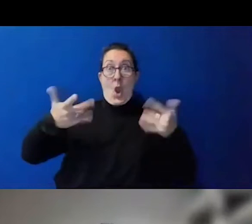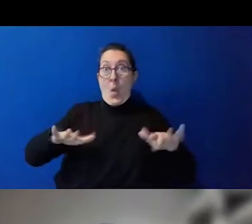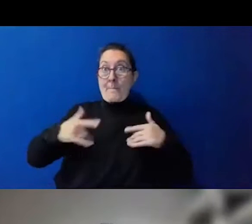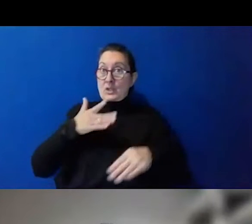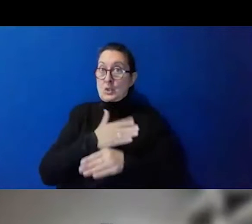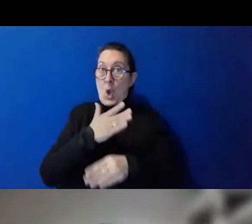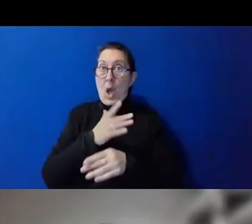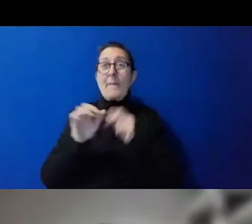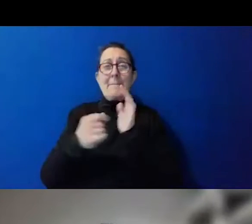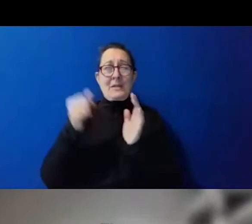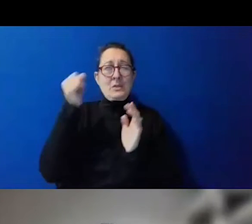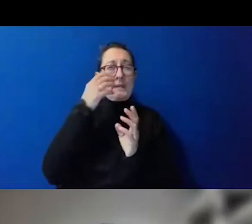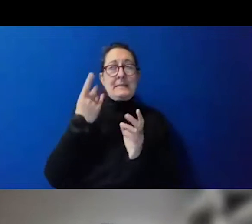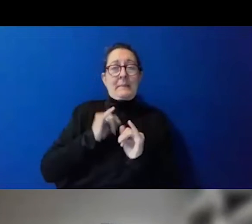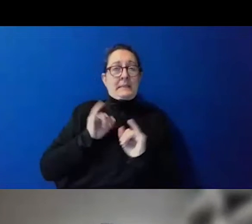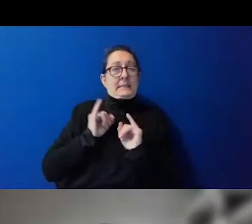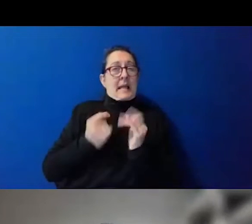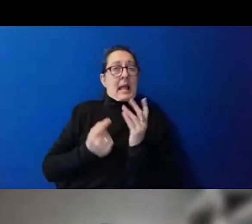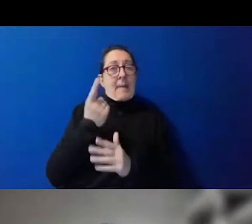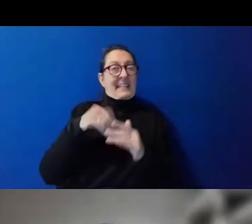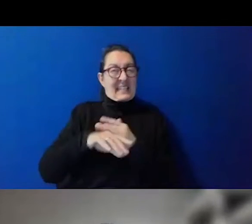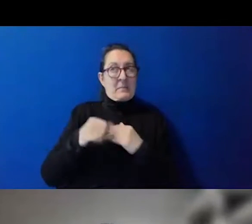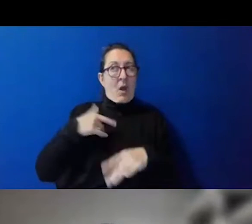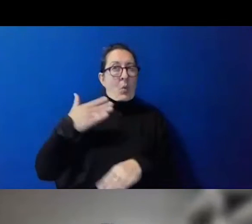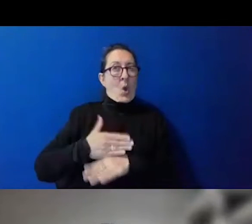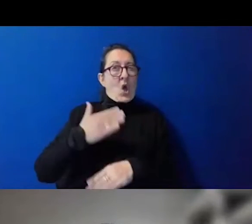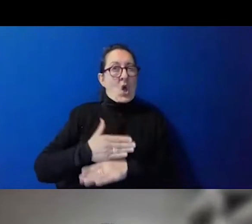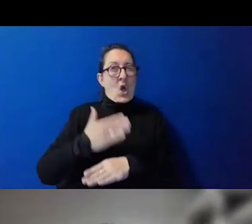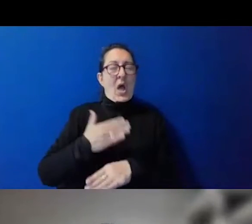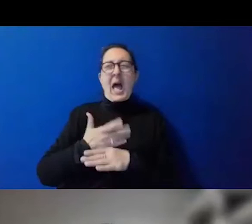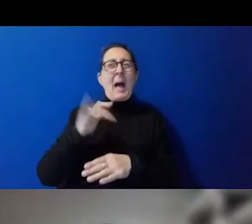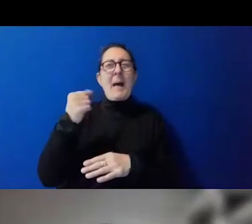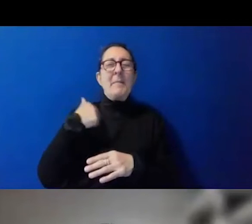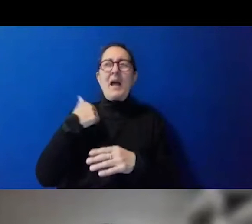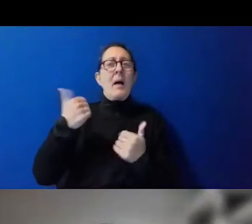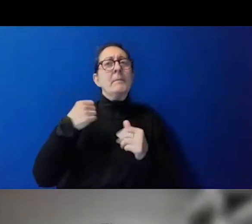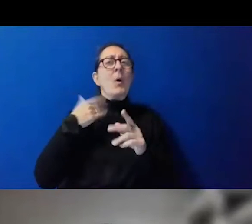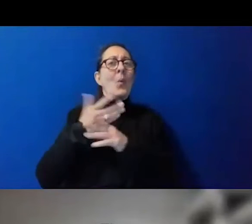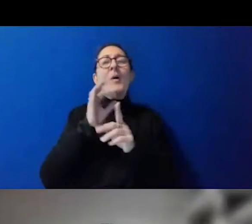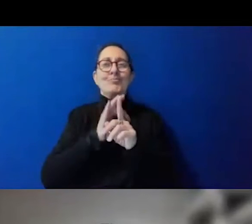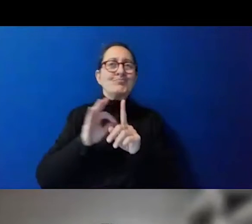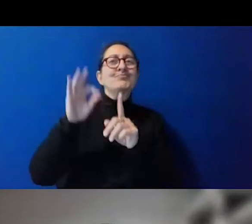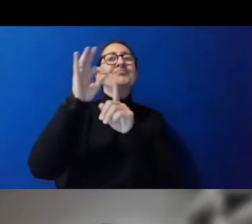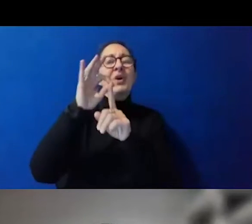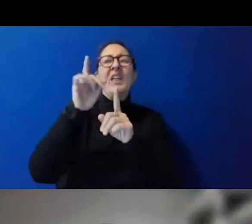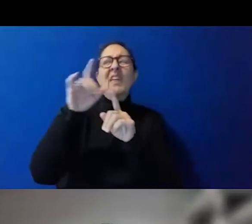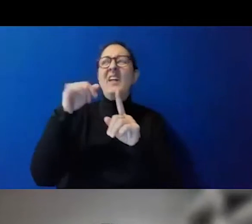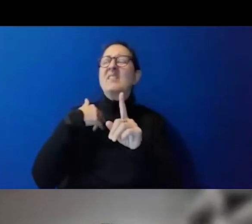adverse has happened to you at in the workplace so perhaps you've been demoted or um you haven't